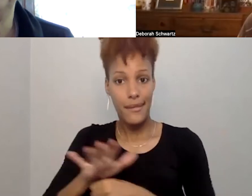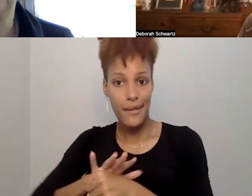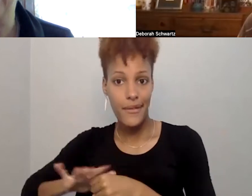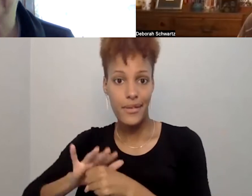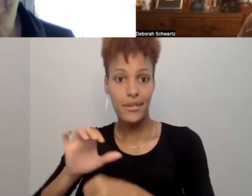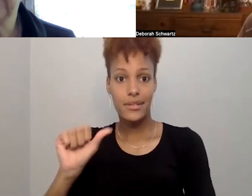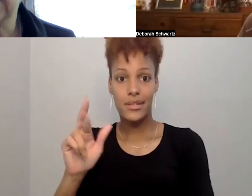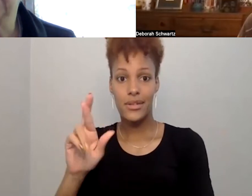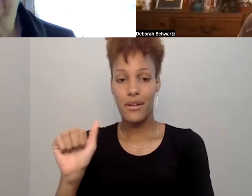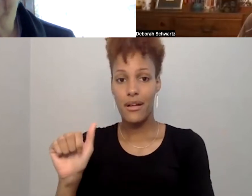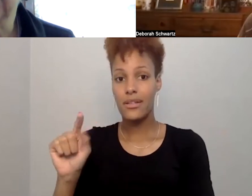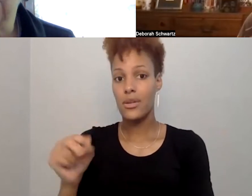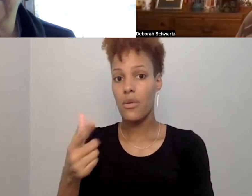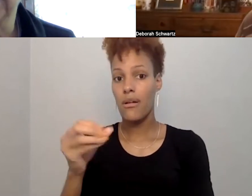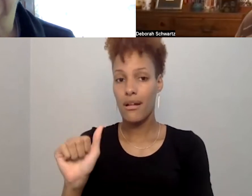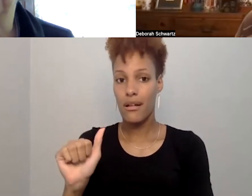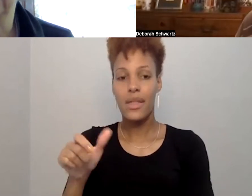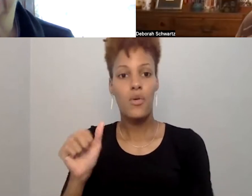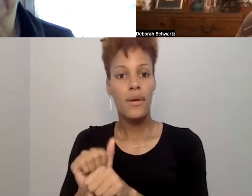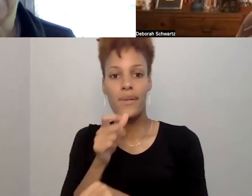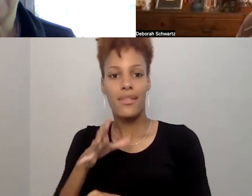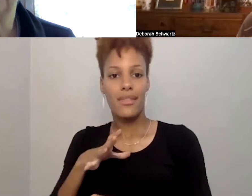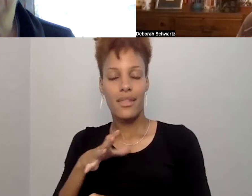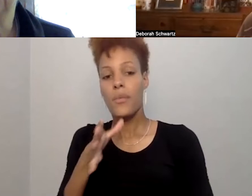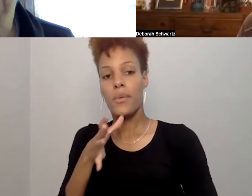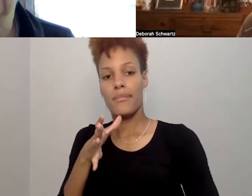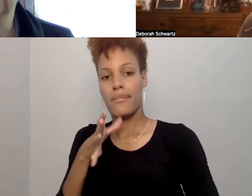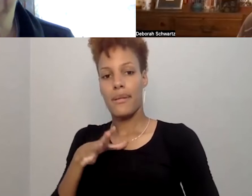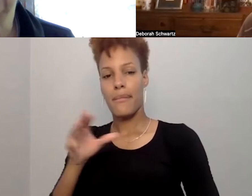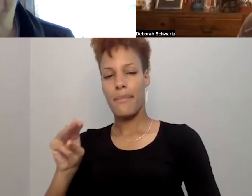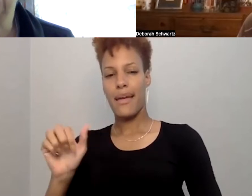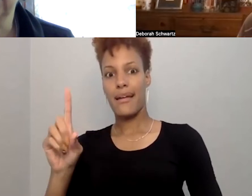a madam and they would come down to Albany a couple times a week and, you know, Saratoga